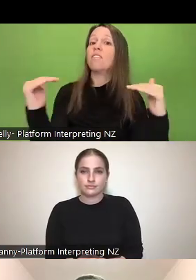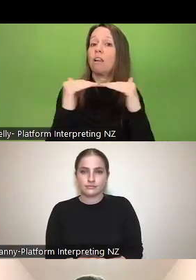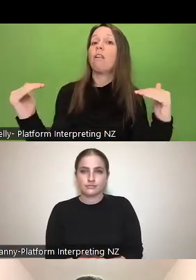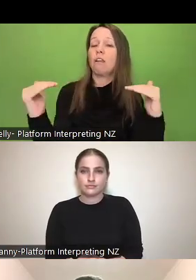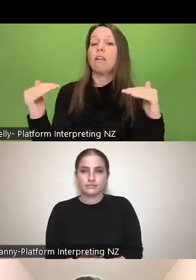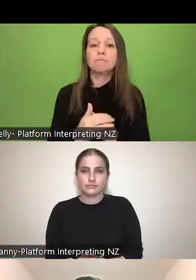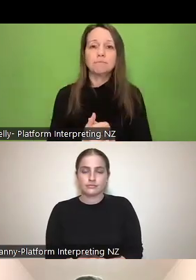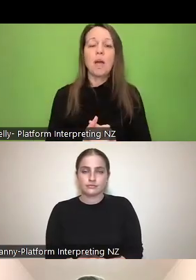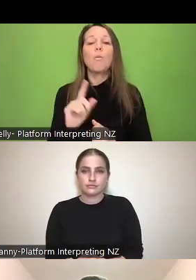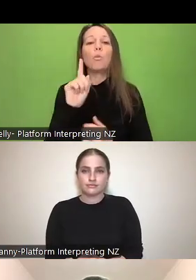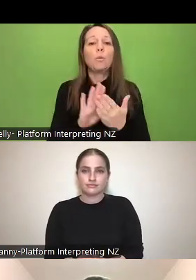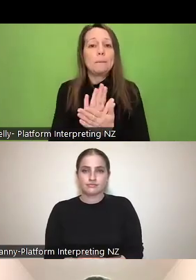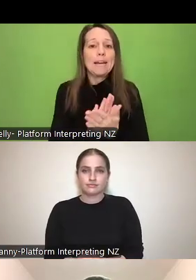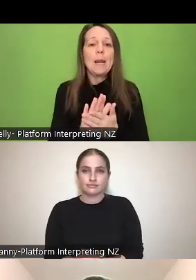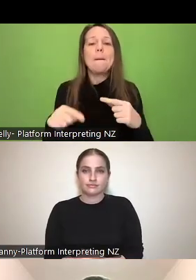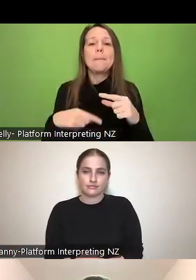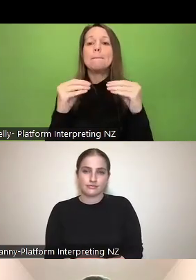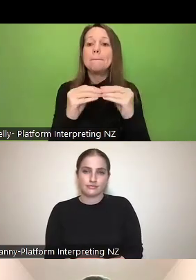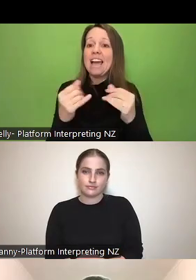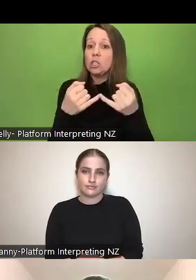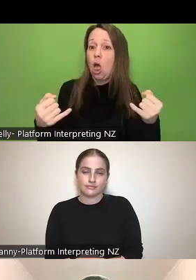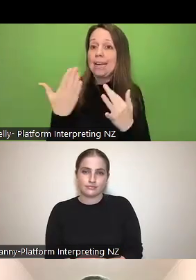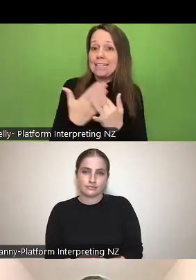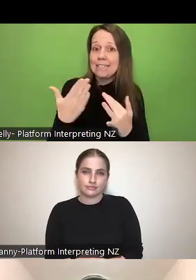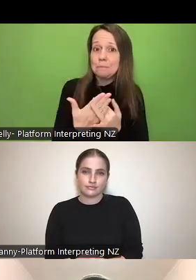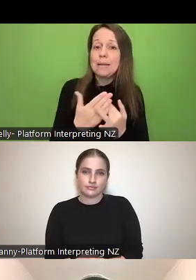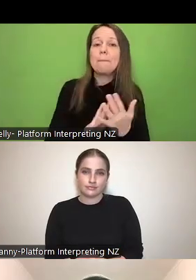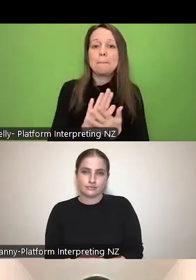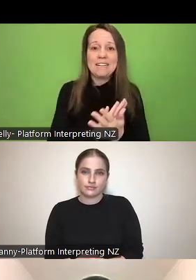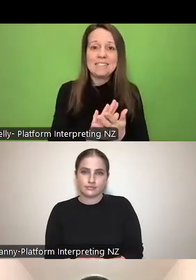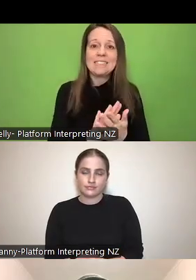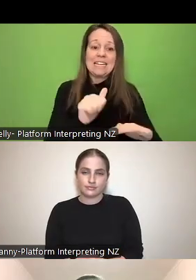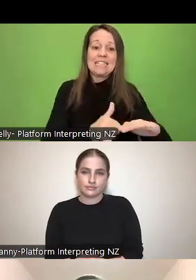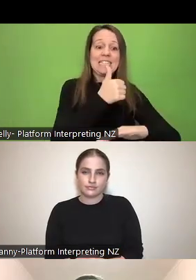baseline accessibility is the balance between setting up general accessibility